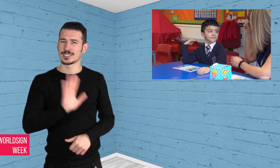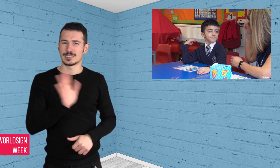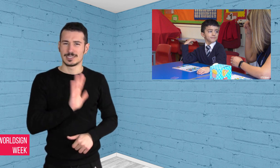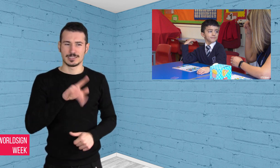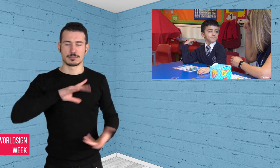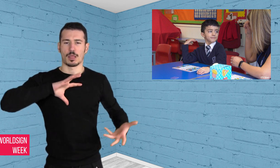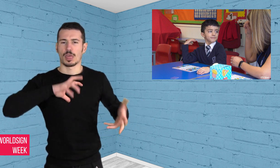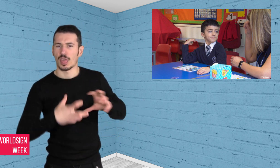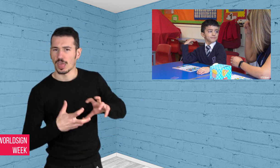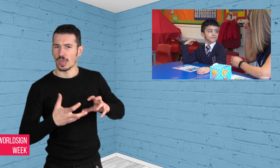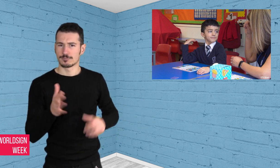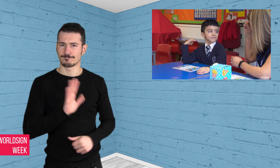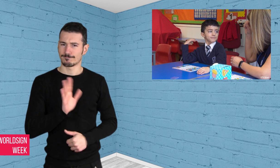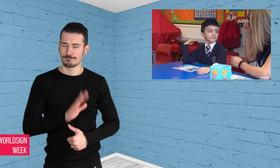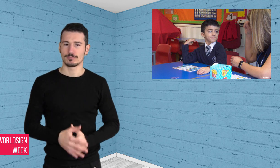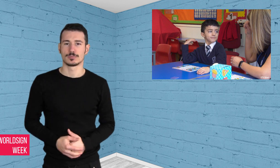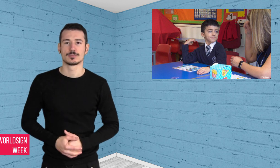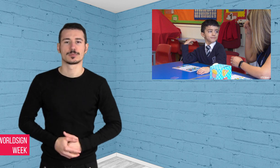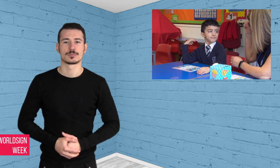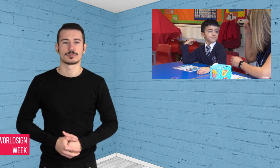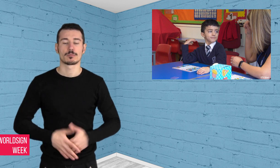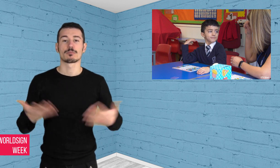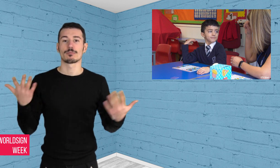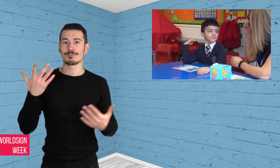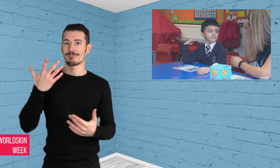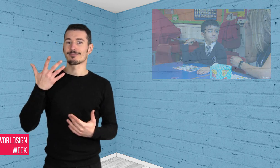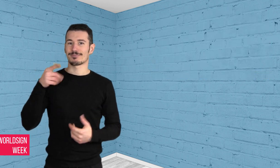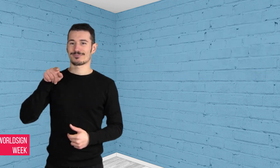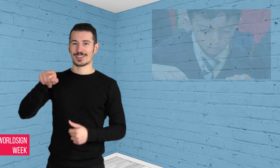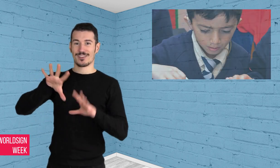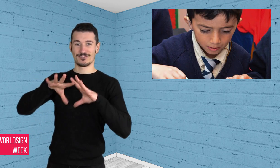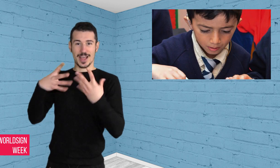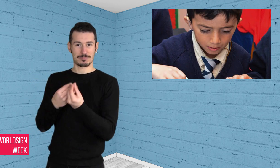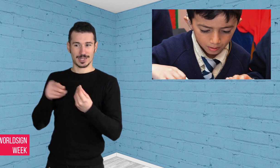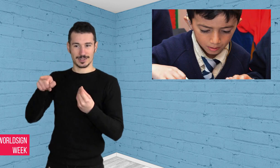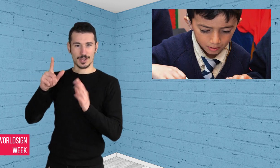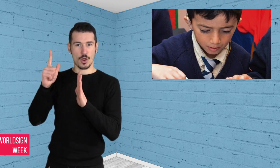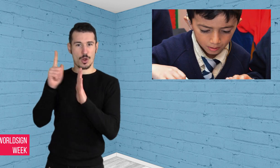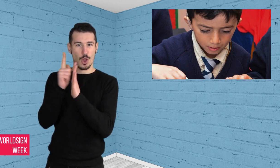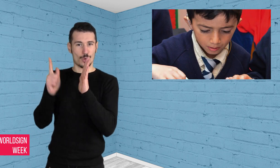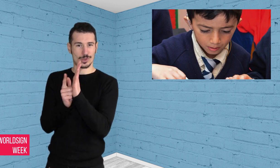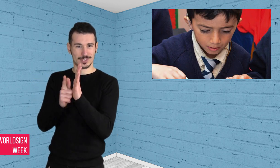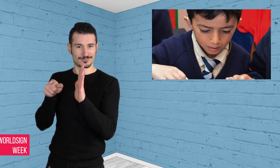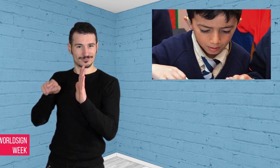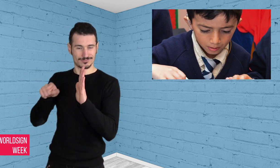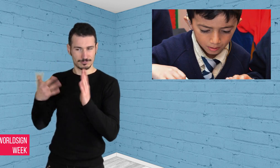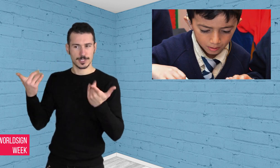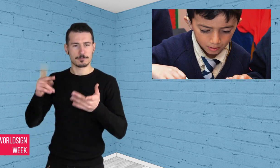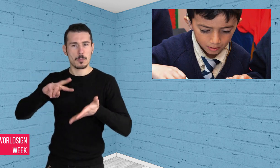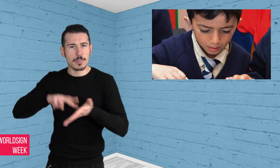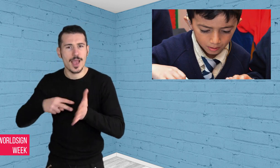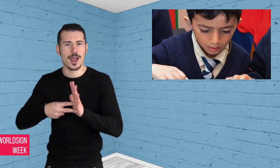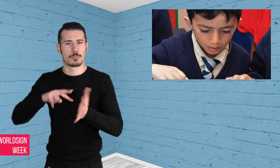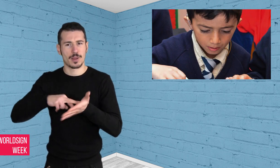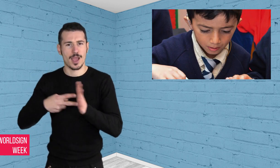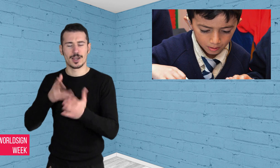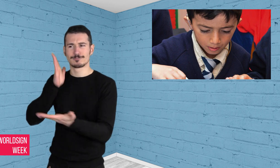There is a sliver of light: the family’s lawyers plan to file an appeal, and an